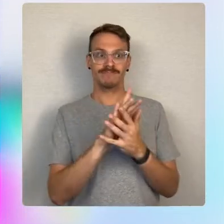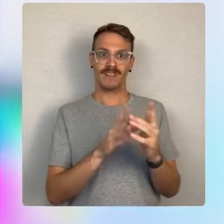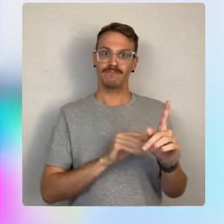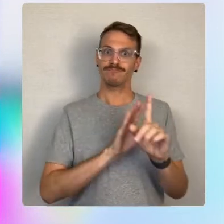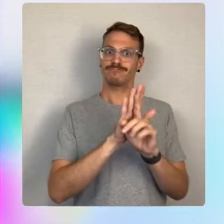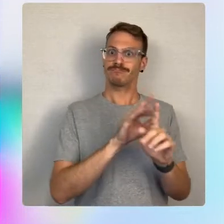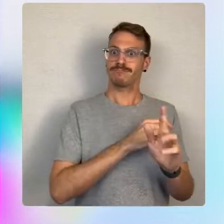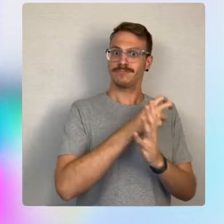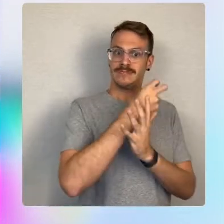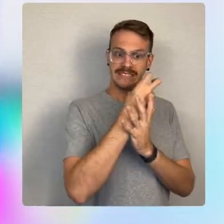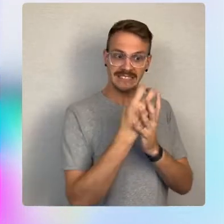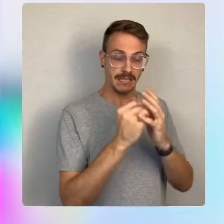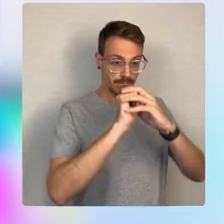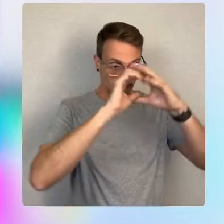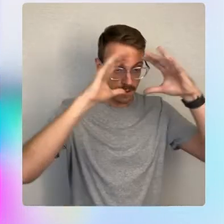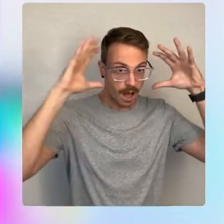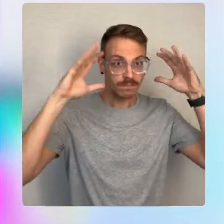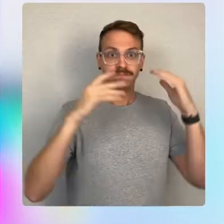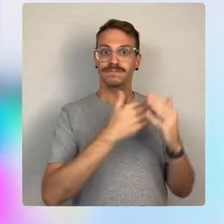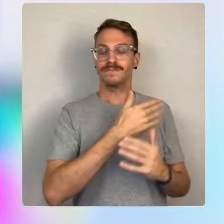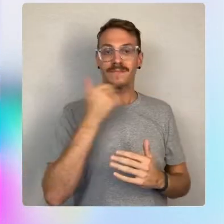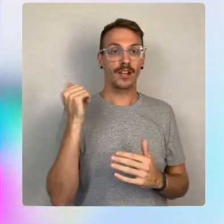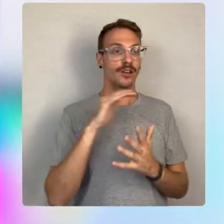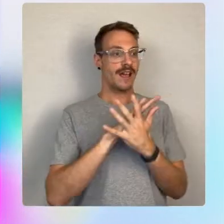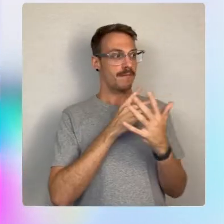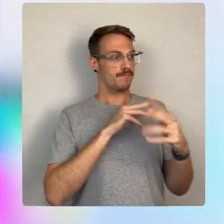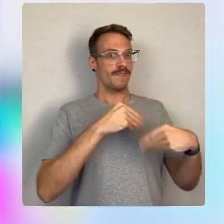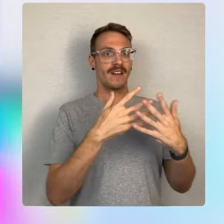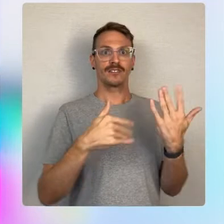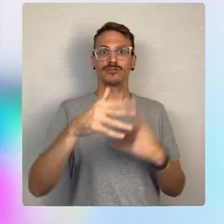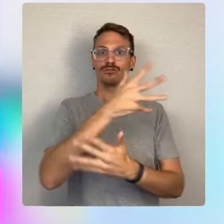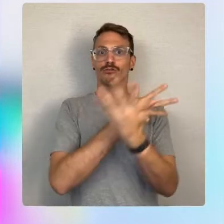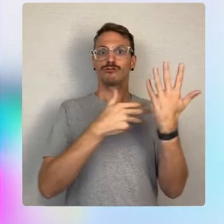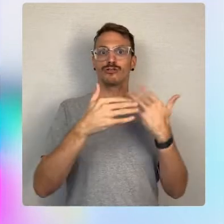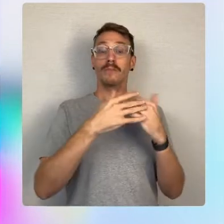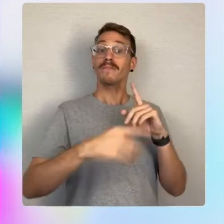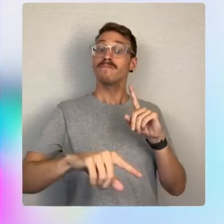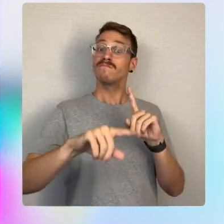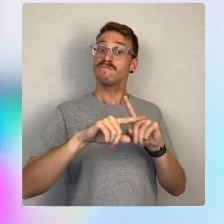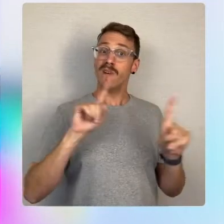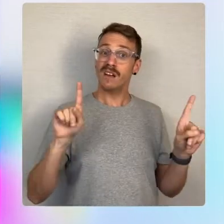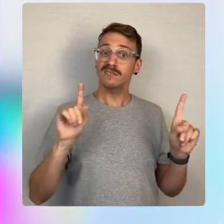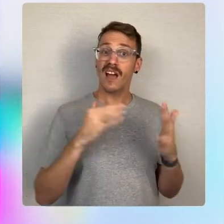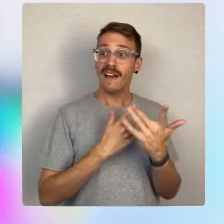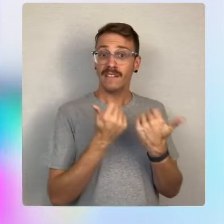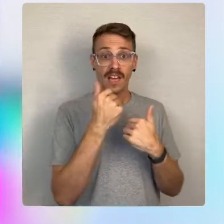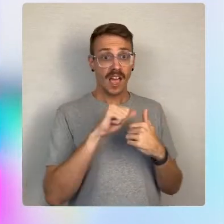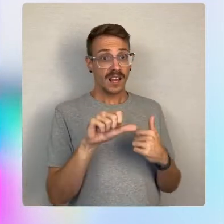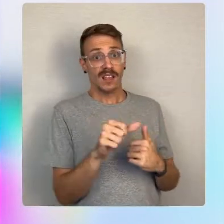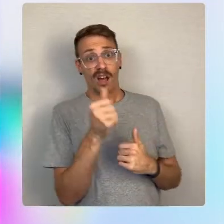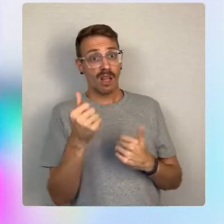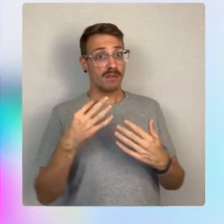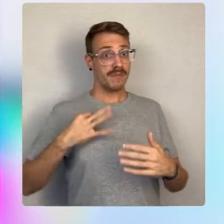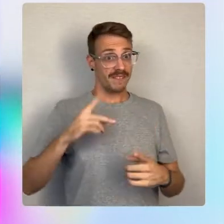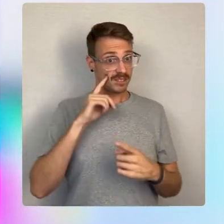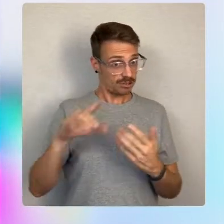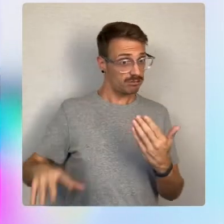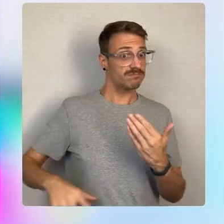embodiment and social presence for users. But was there any additional benefit to integrating the Meta Avatar SDK